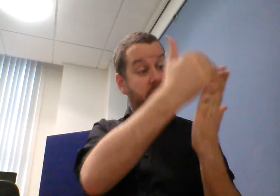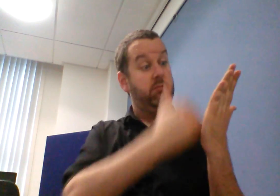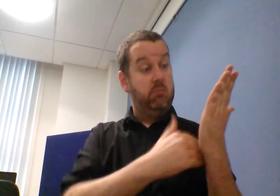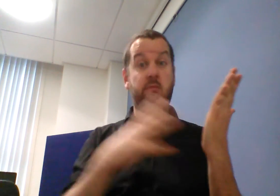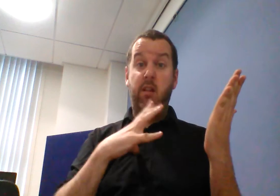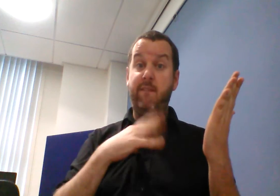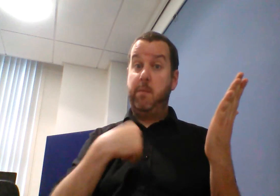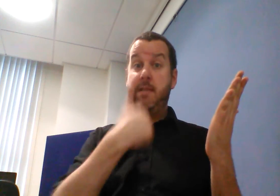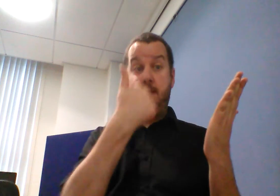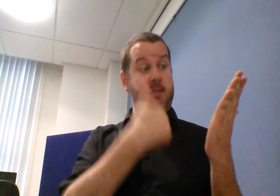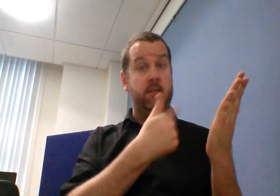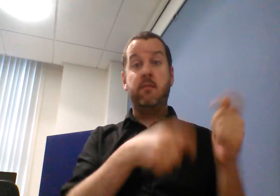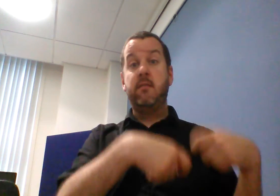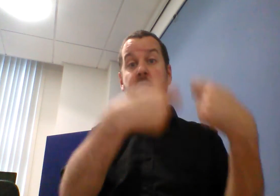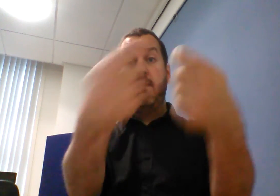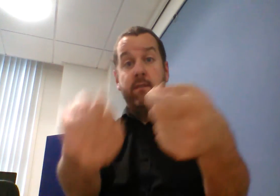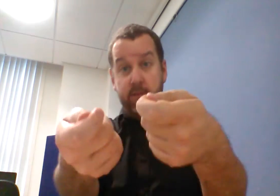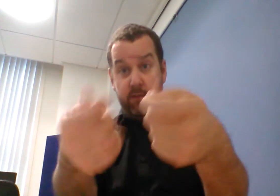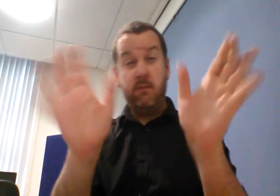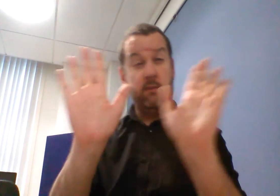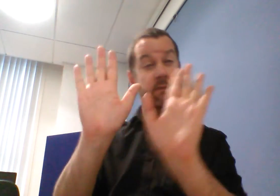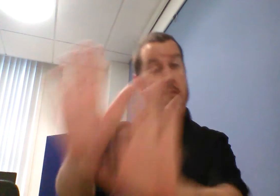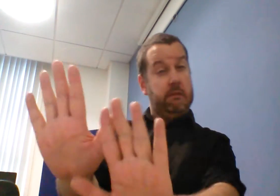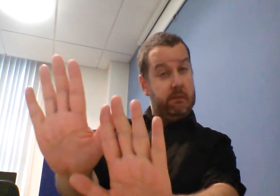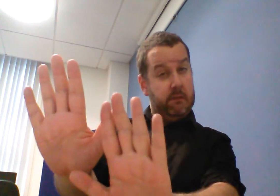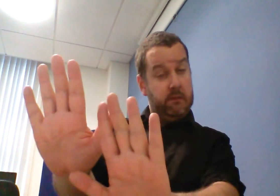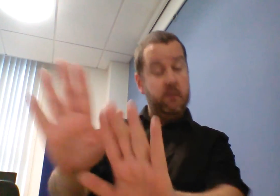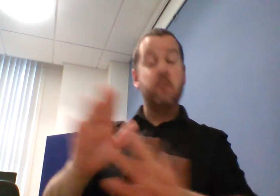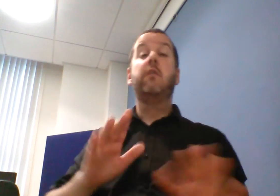Give them my script in advance and let that guide them. And let that be it.